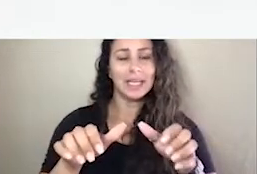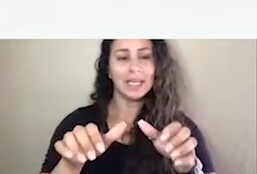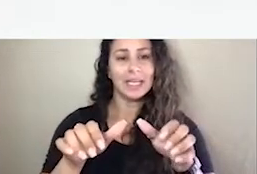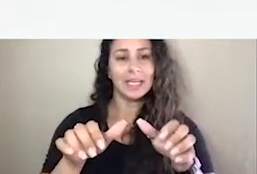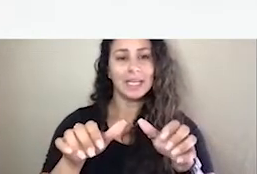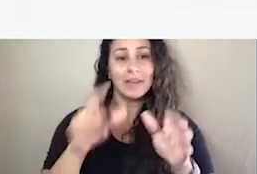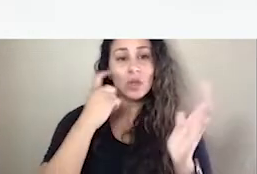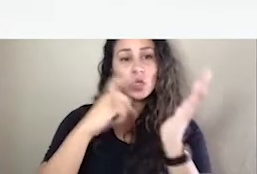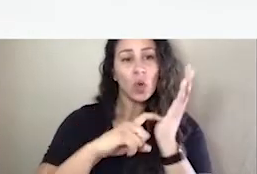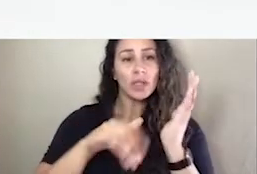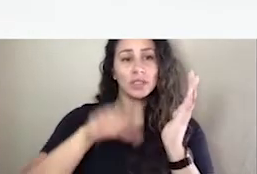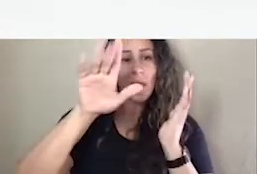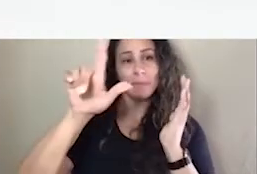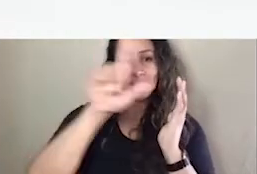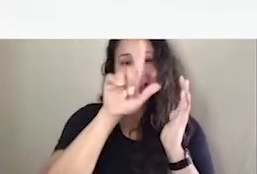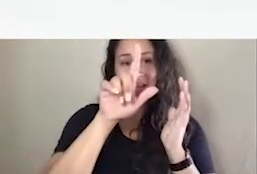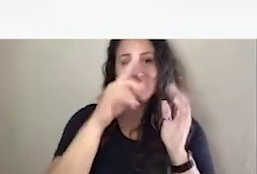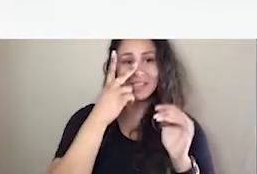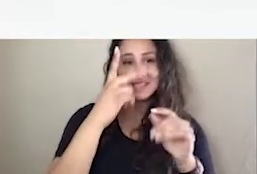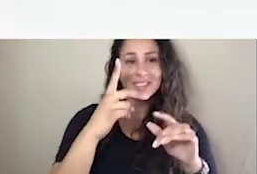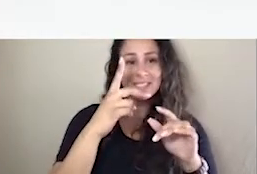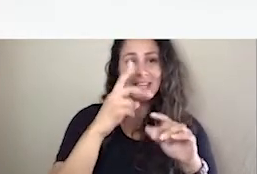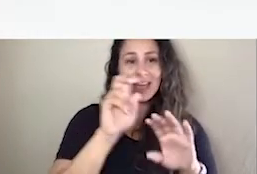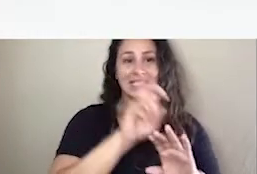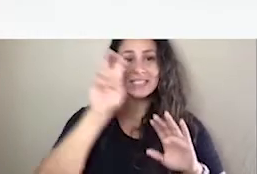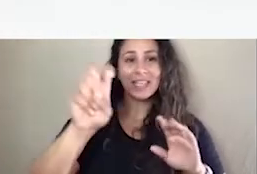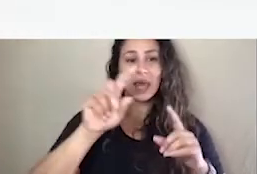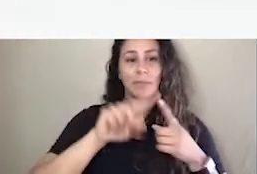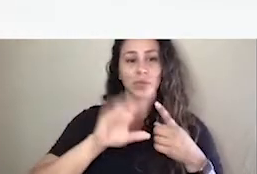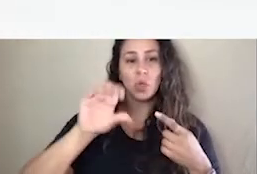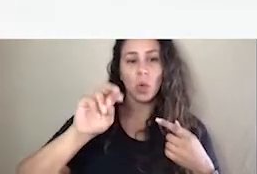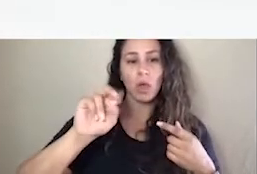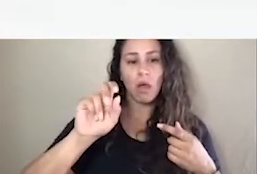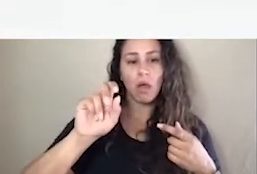ONE OF THE FIRST THINGS ON THE TOP LEFT CORNER SKIP TO CONTENT.